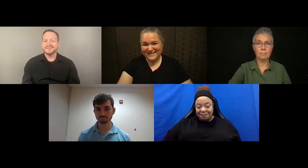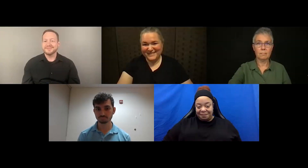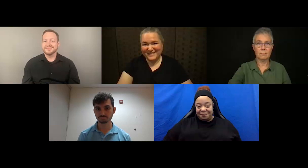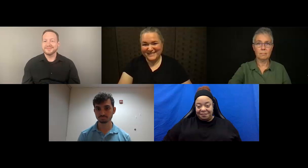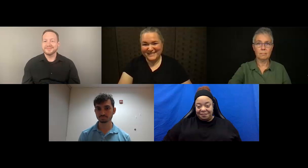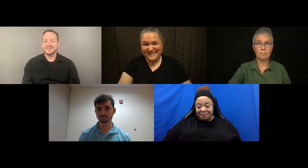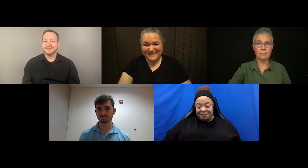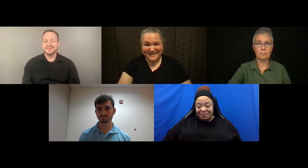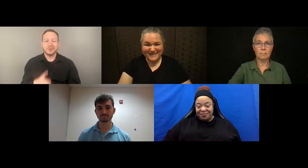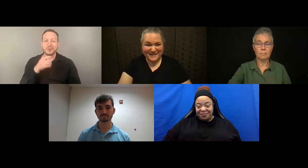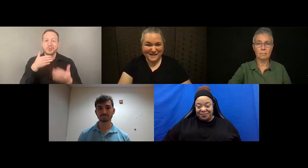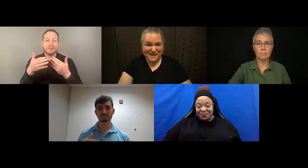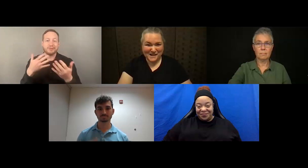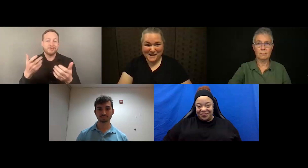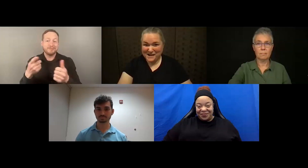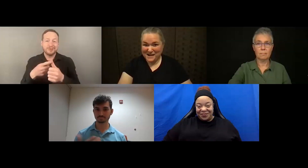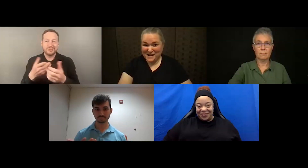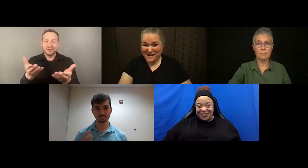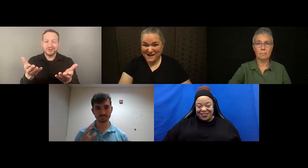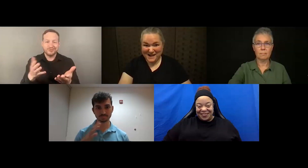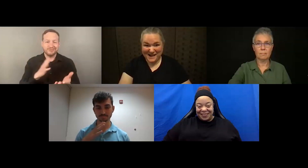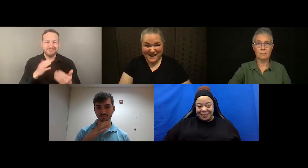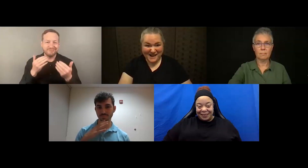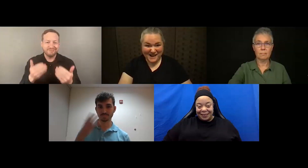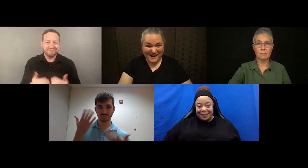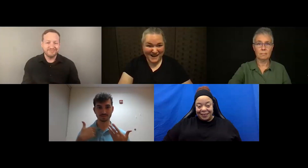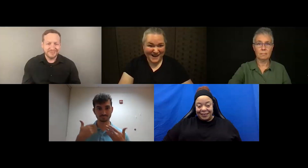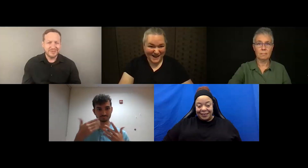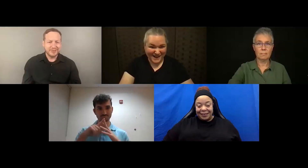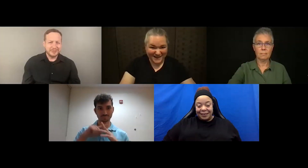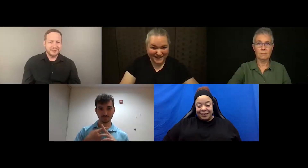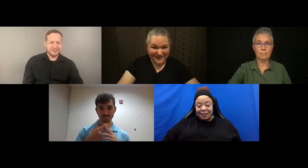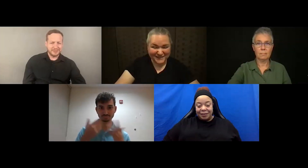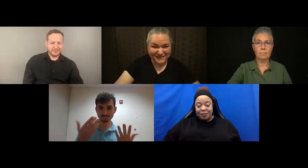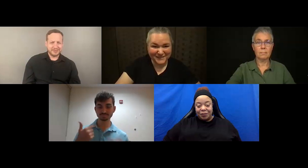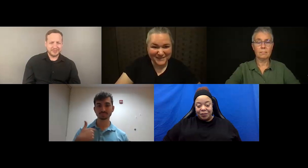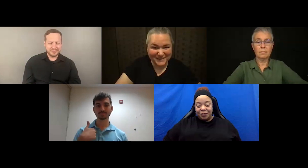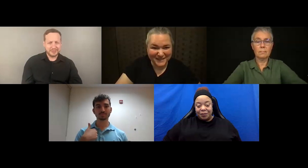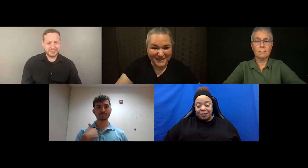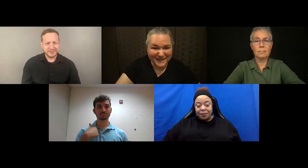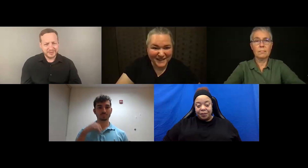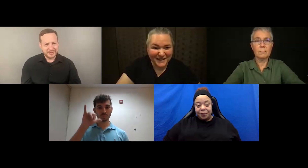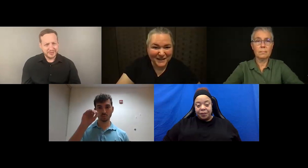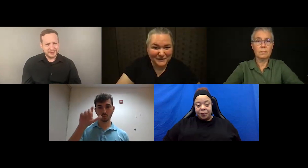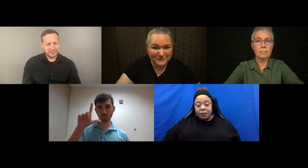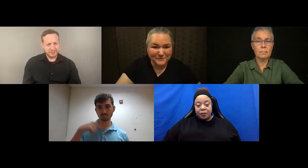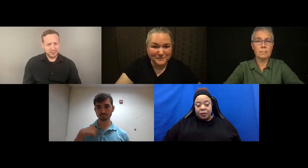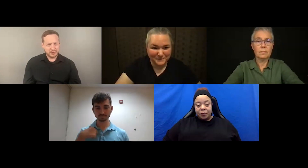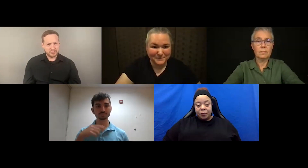Whoever wants to go first we'll open the floor. Yoel? Yoel: Yes I will go first again.